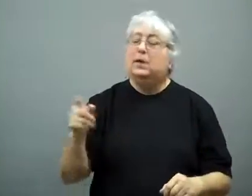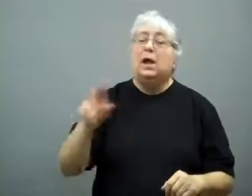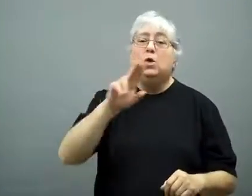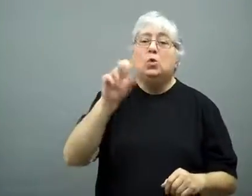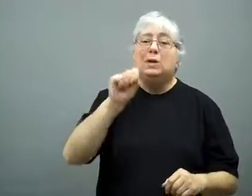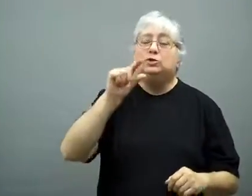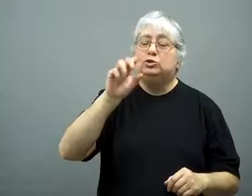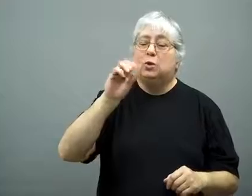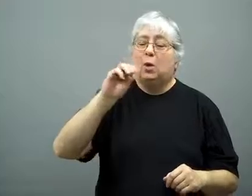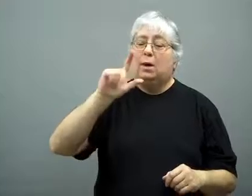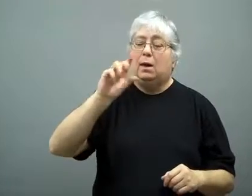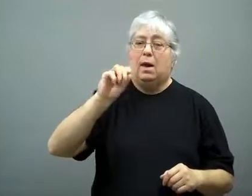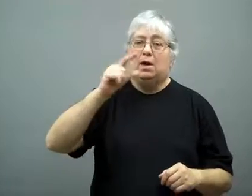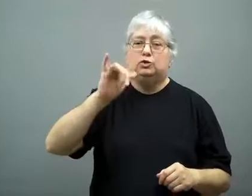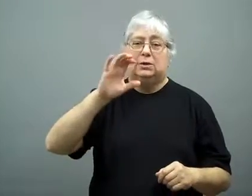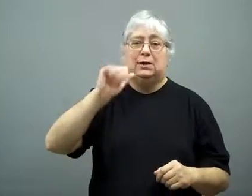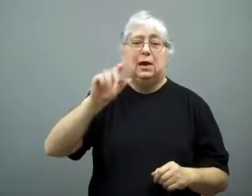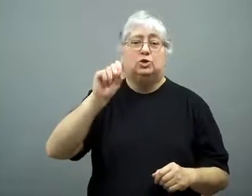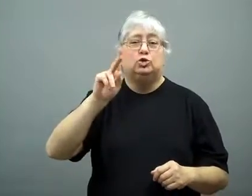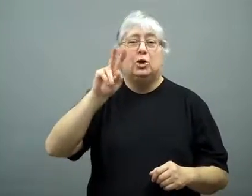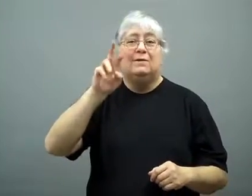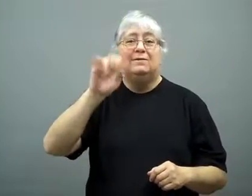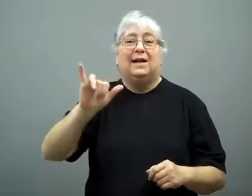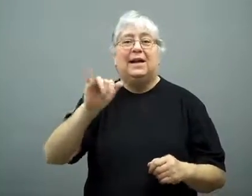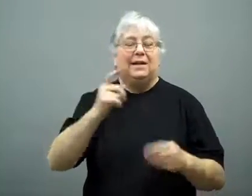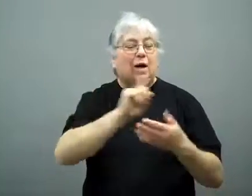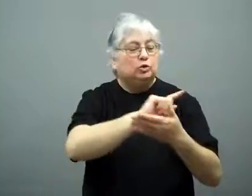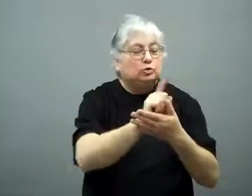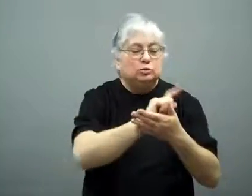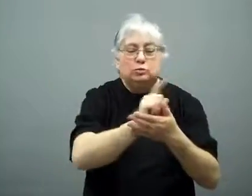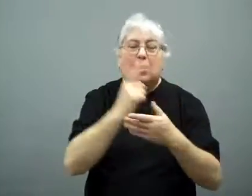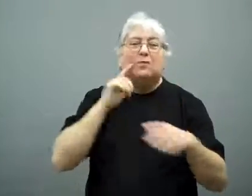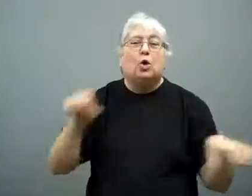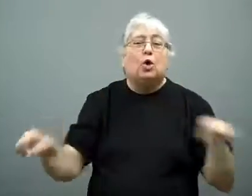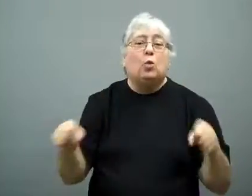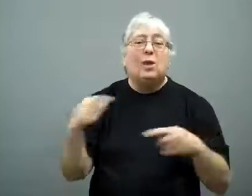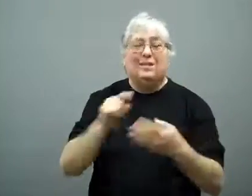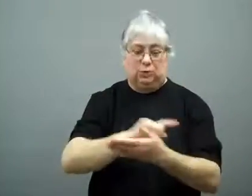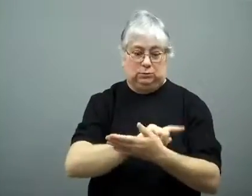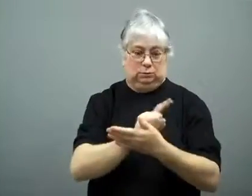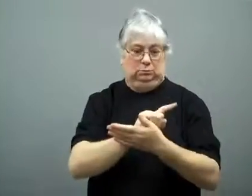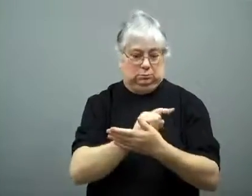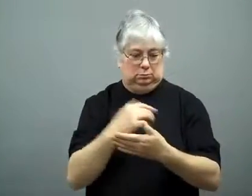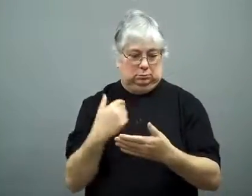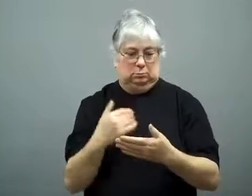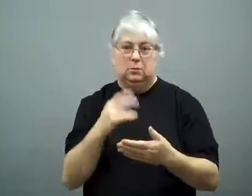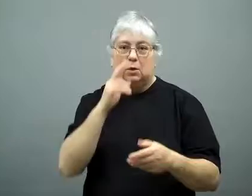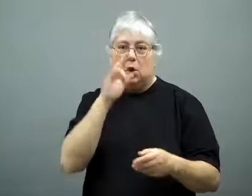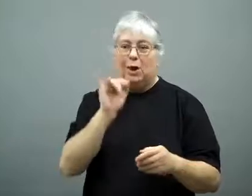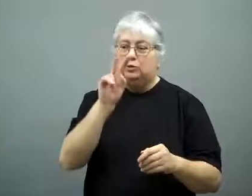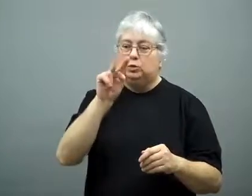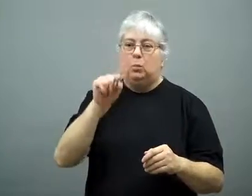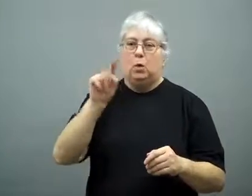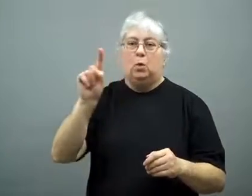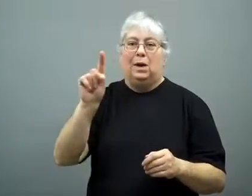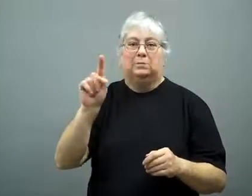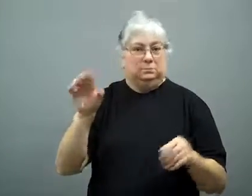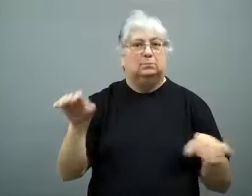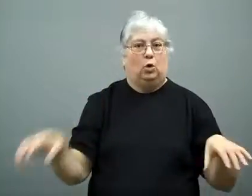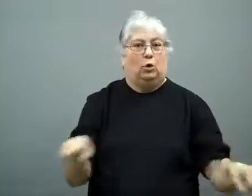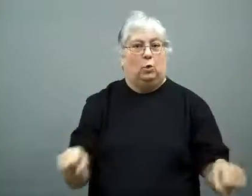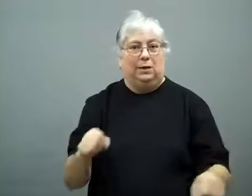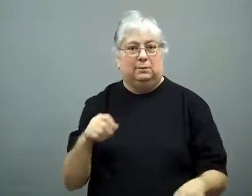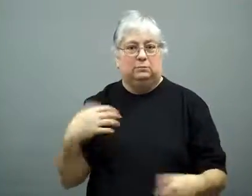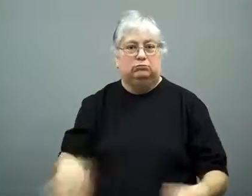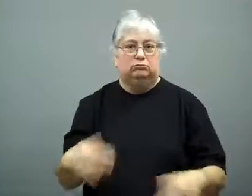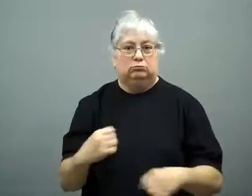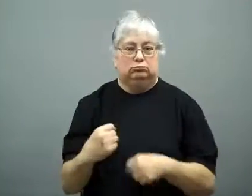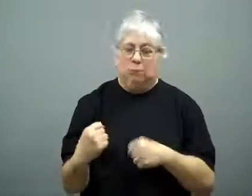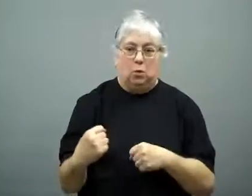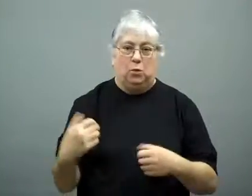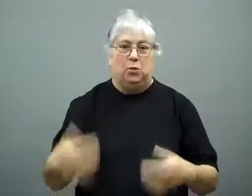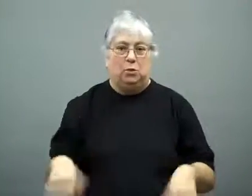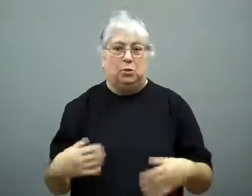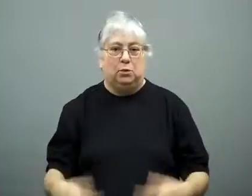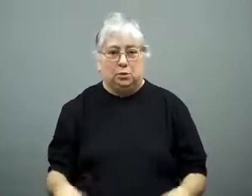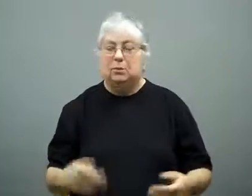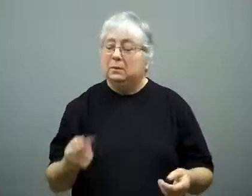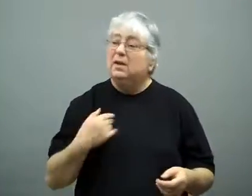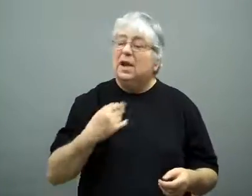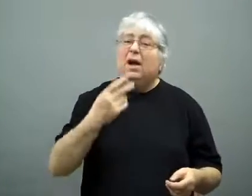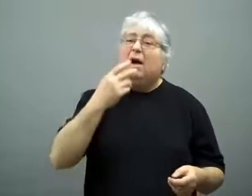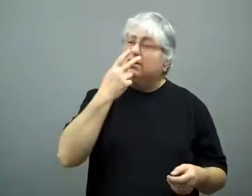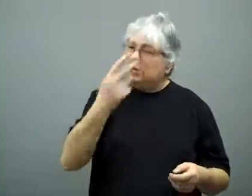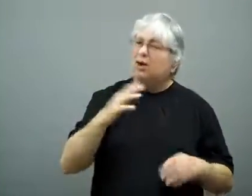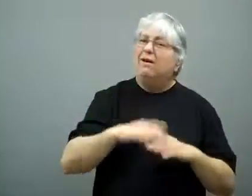The U.S. Geological Survey recorded the blast as equivalent to a 2.1 earthquake.